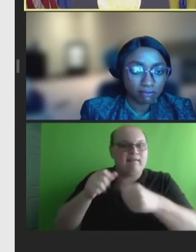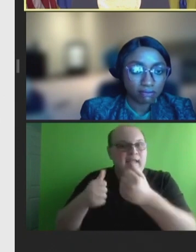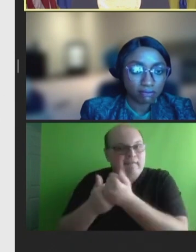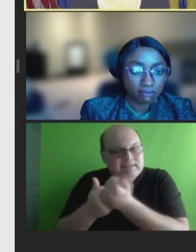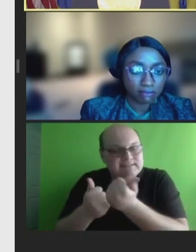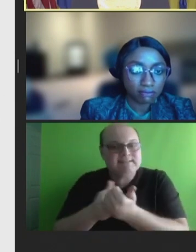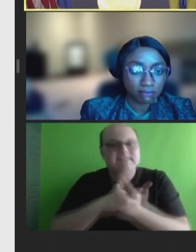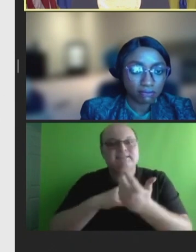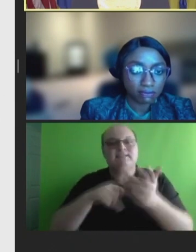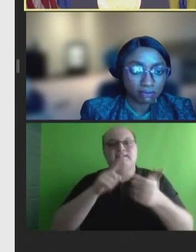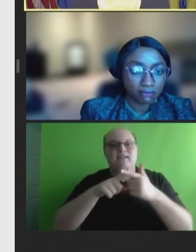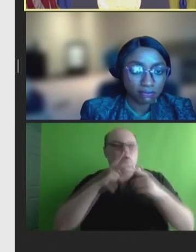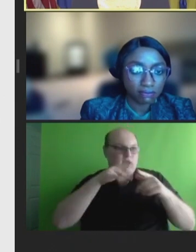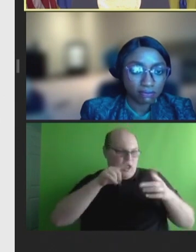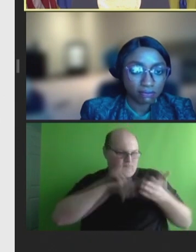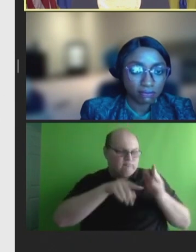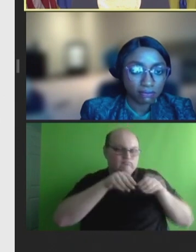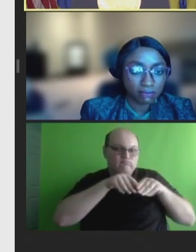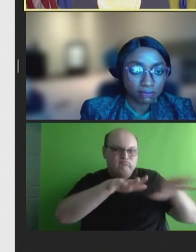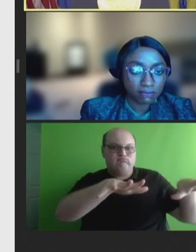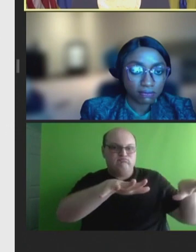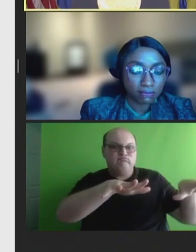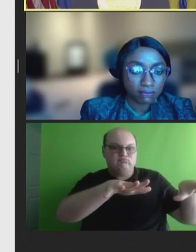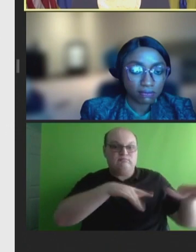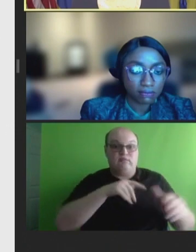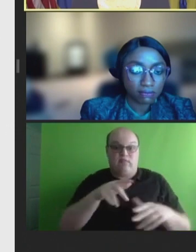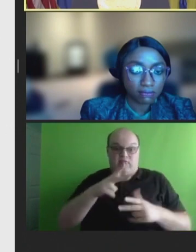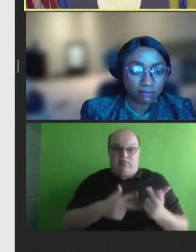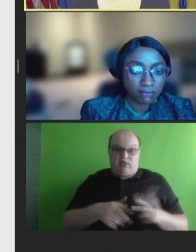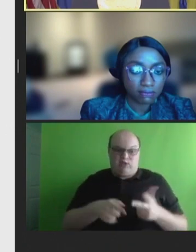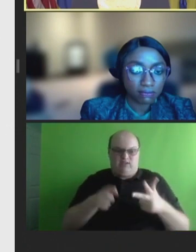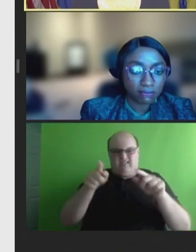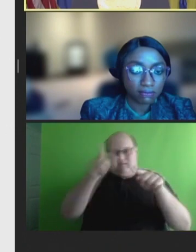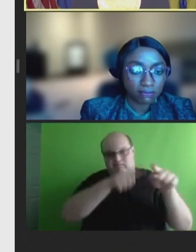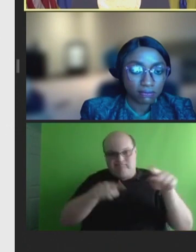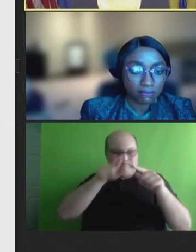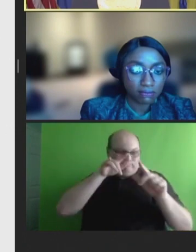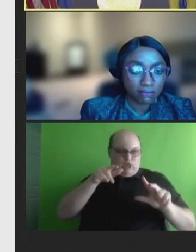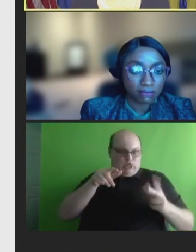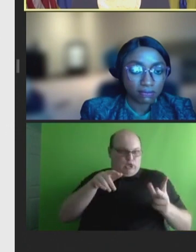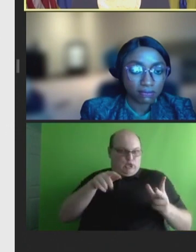look at outbreaks. And then this third part of this puzzle is the vaccines for adults.